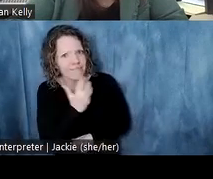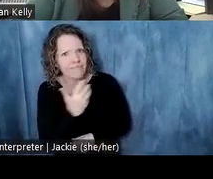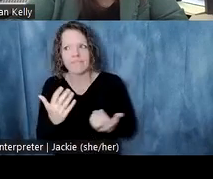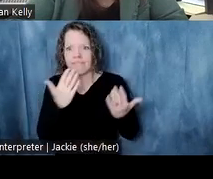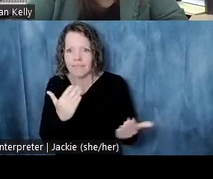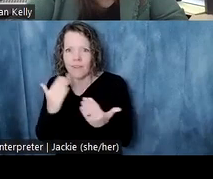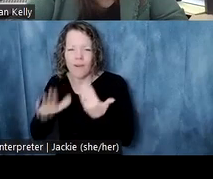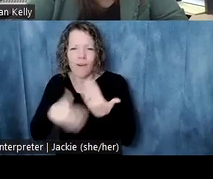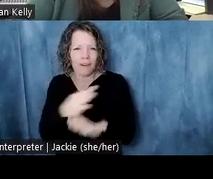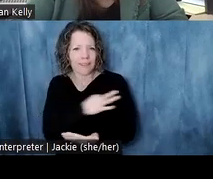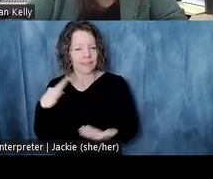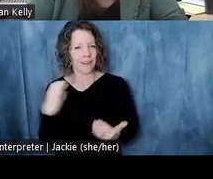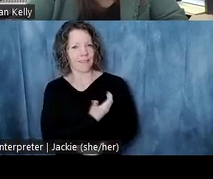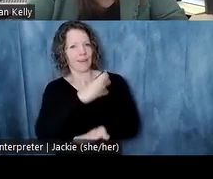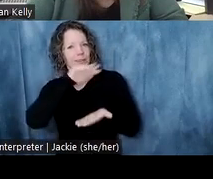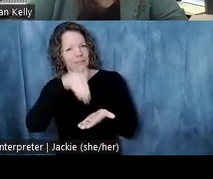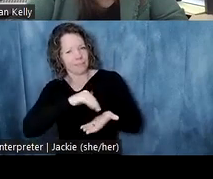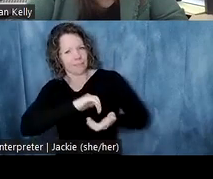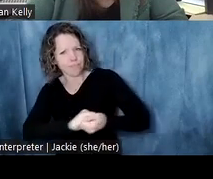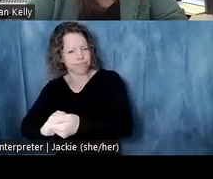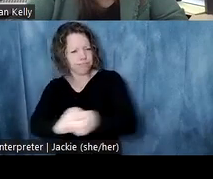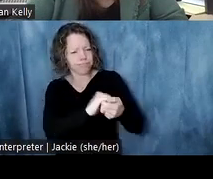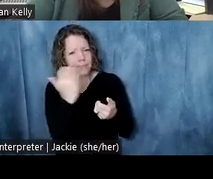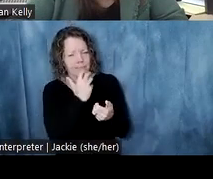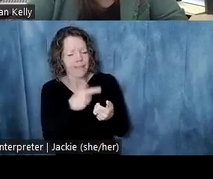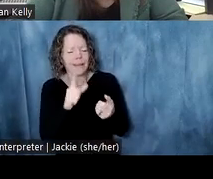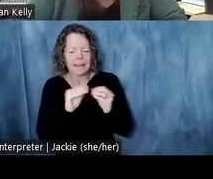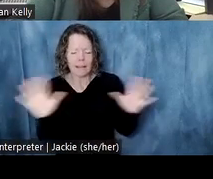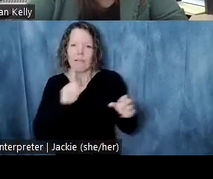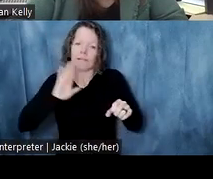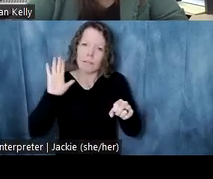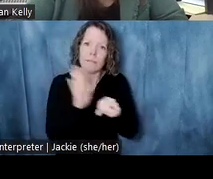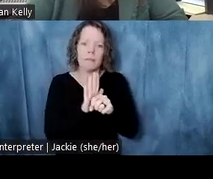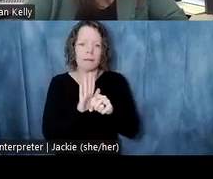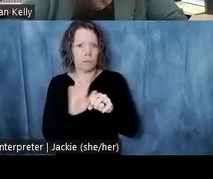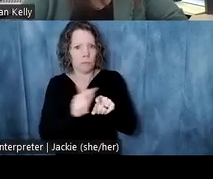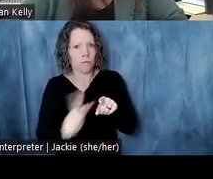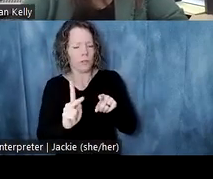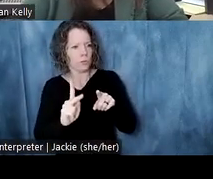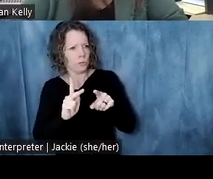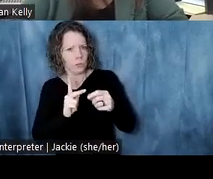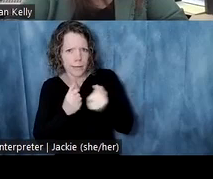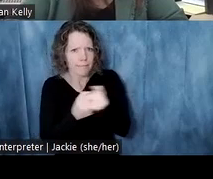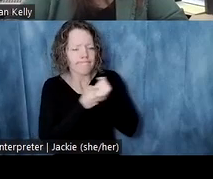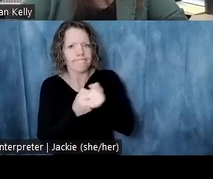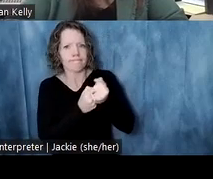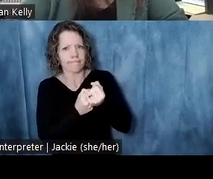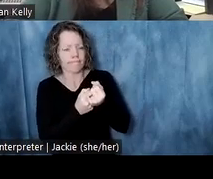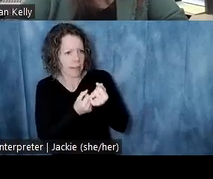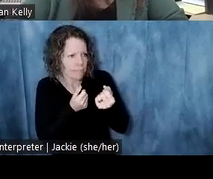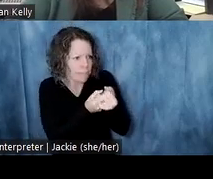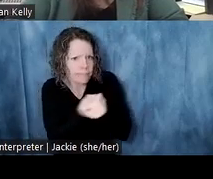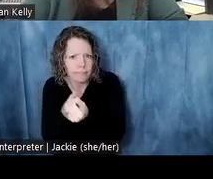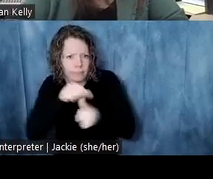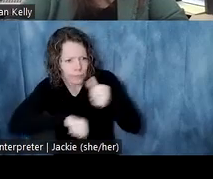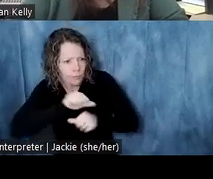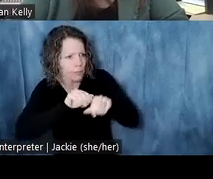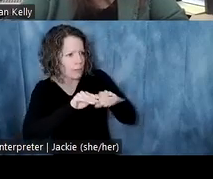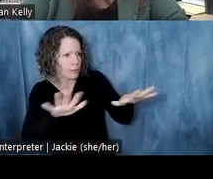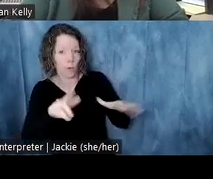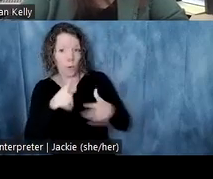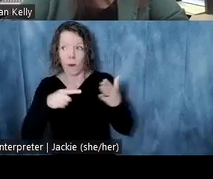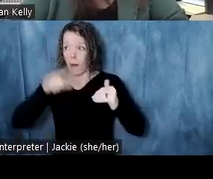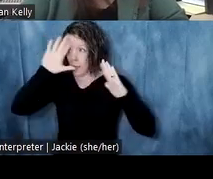to work professionalism and support of one another consistently exceeds my expectations. For iSPARC,